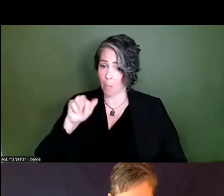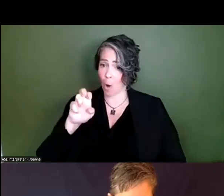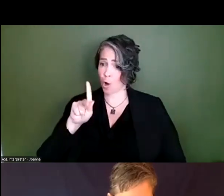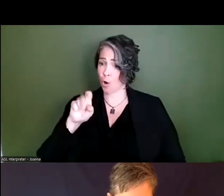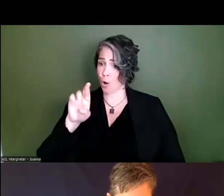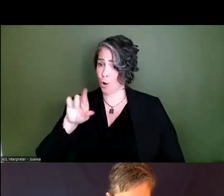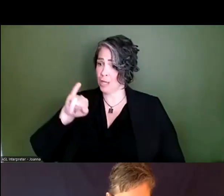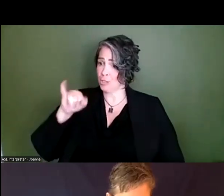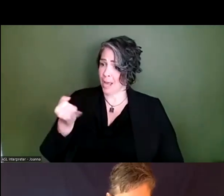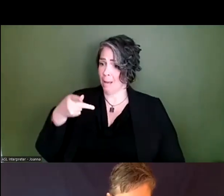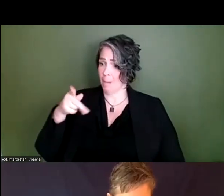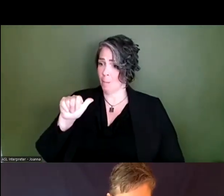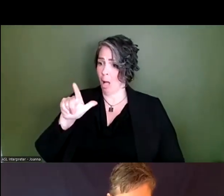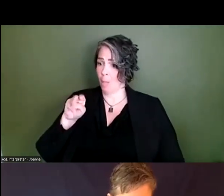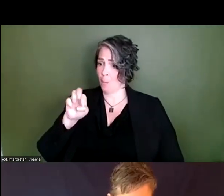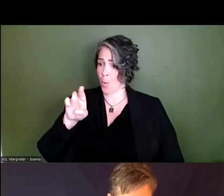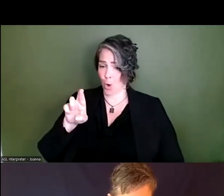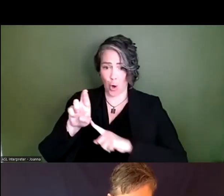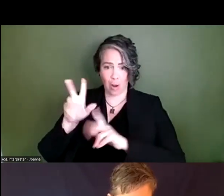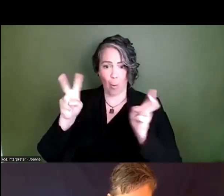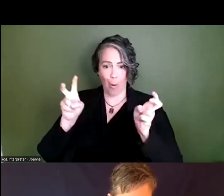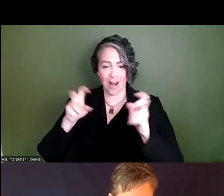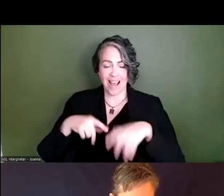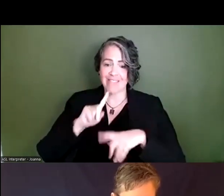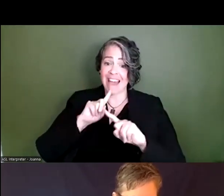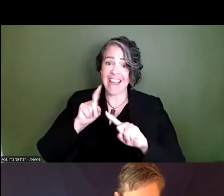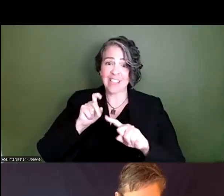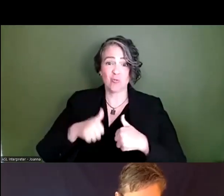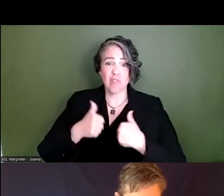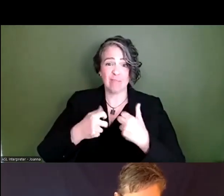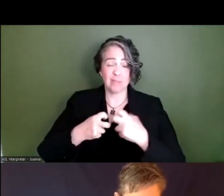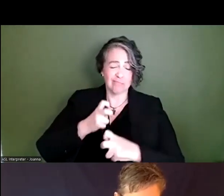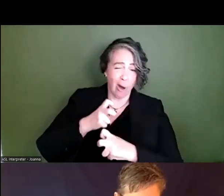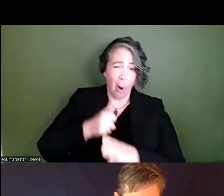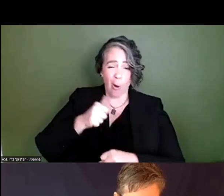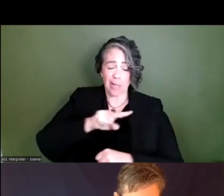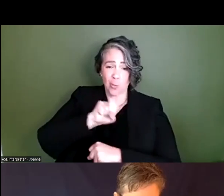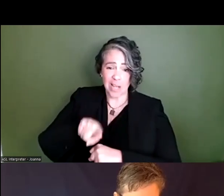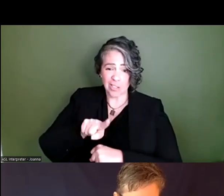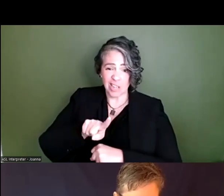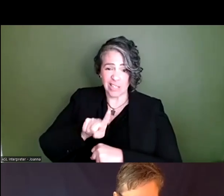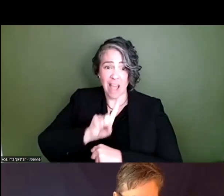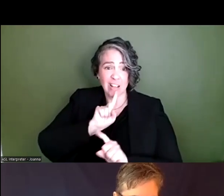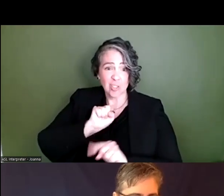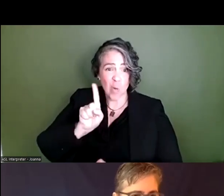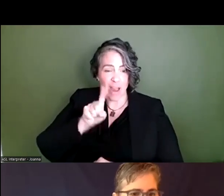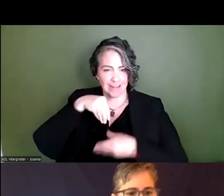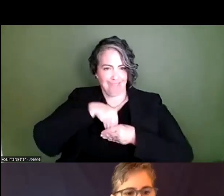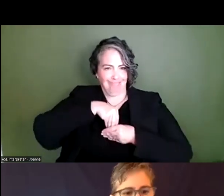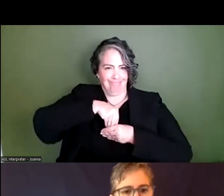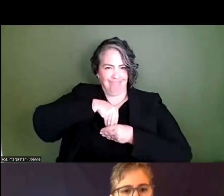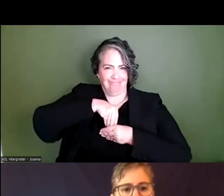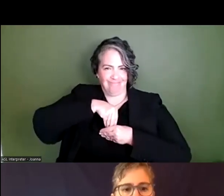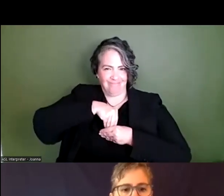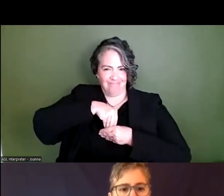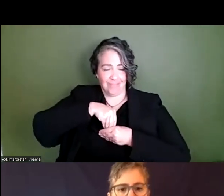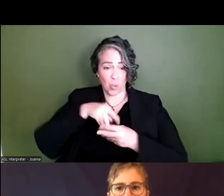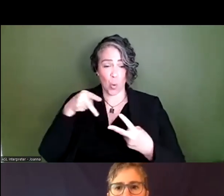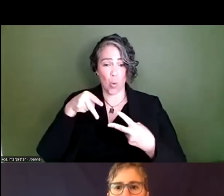“The answer to life's most difficult questions I found from within.” So both roles seek to treat